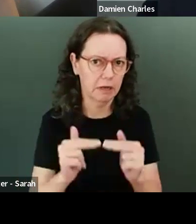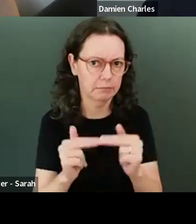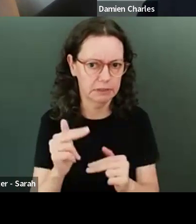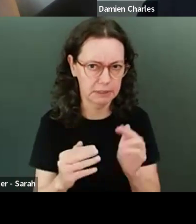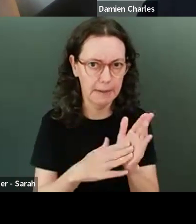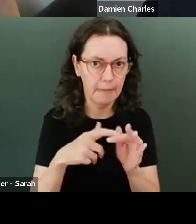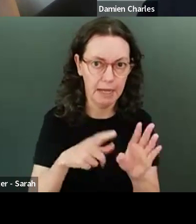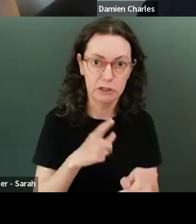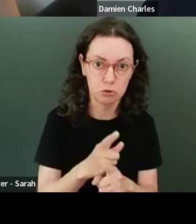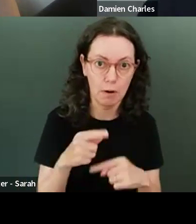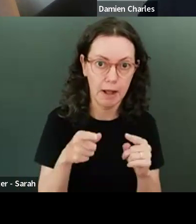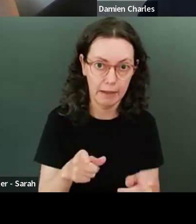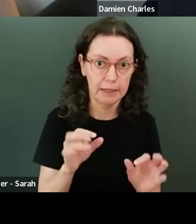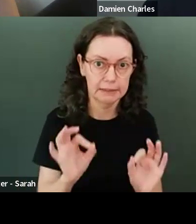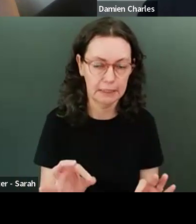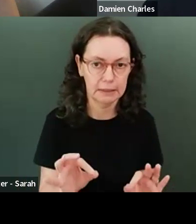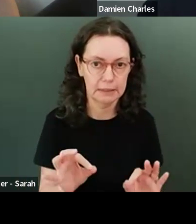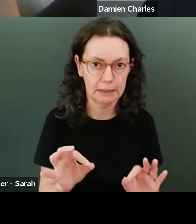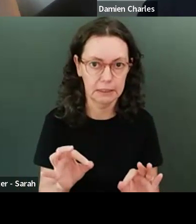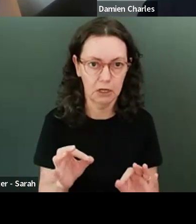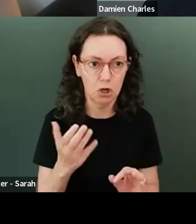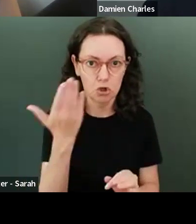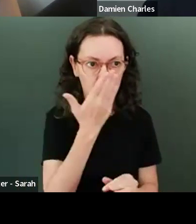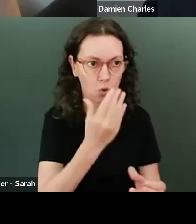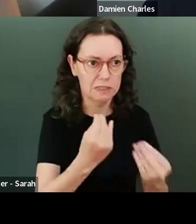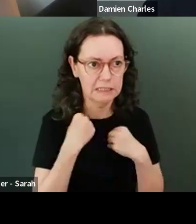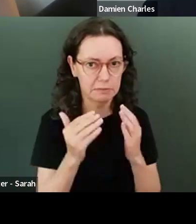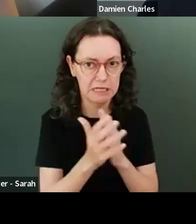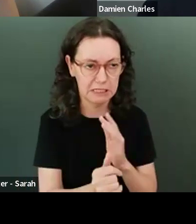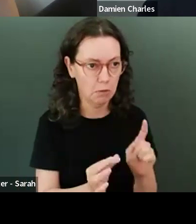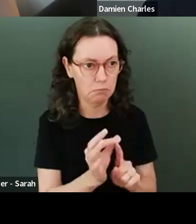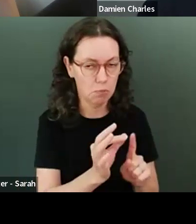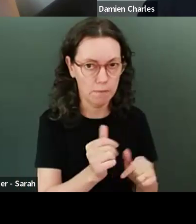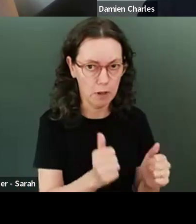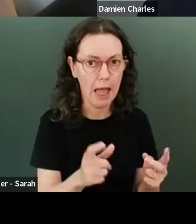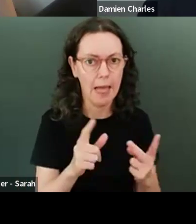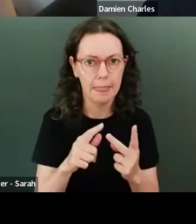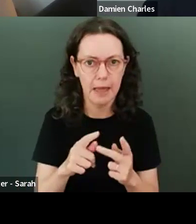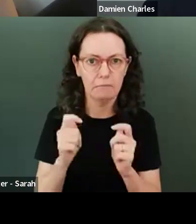school but also then linking into the